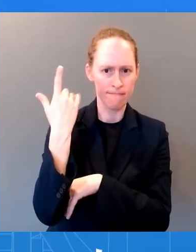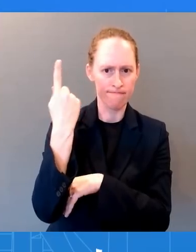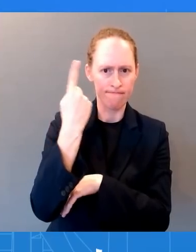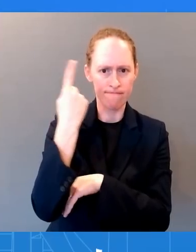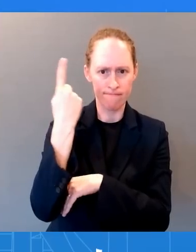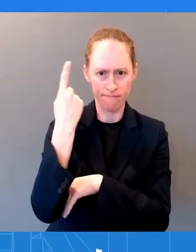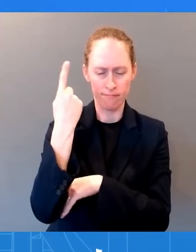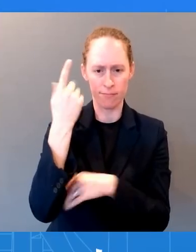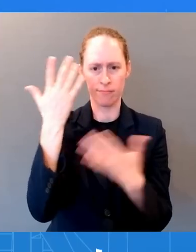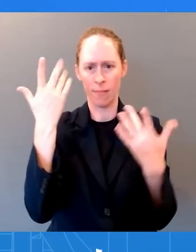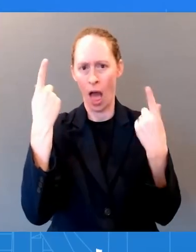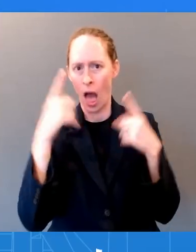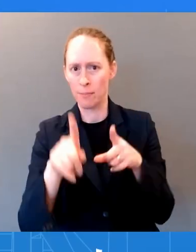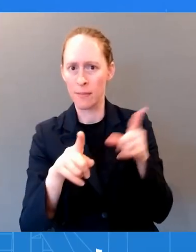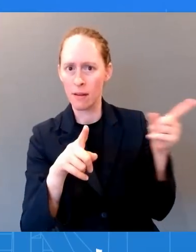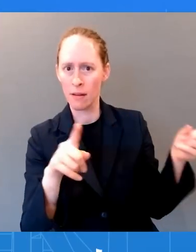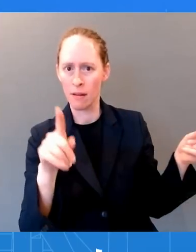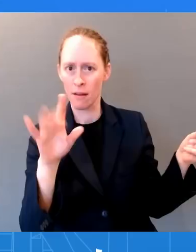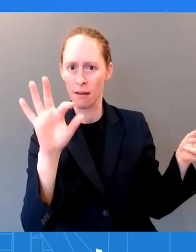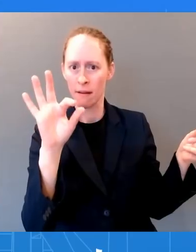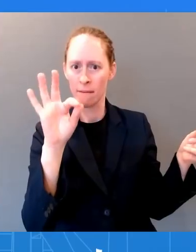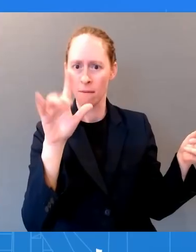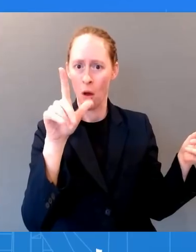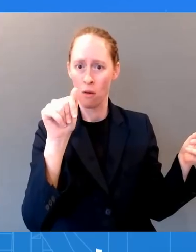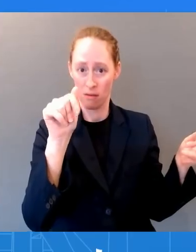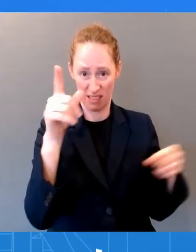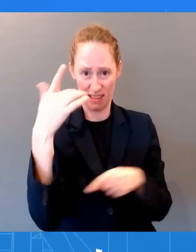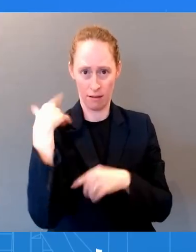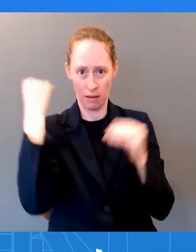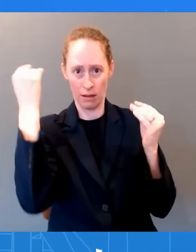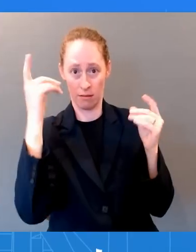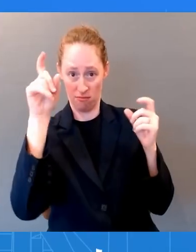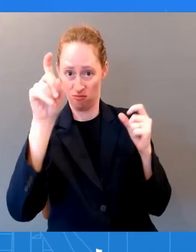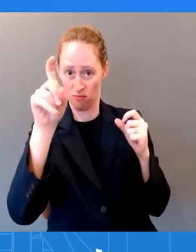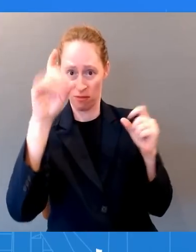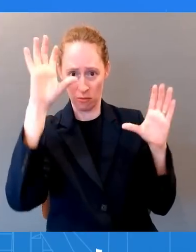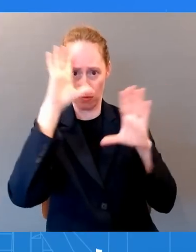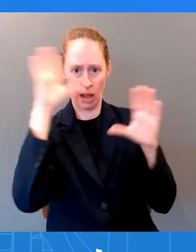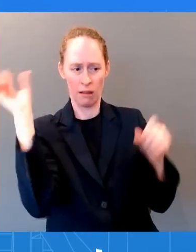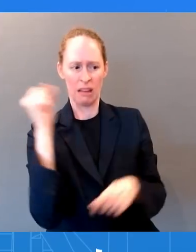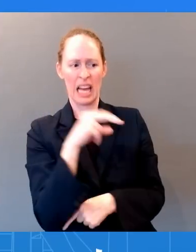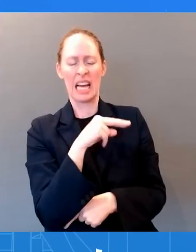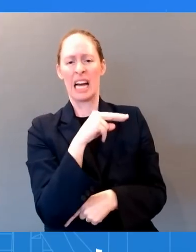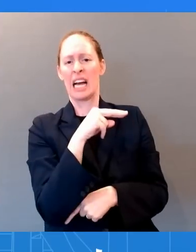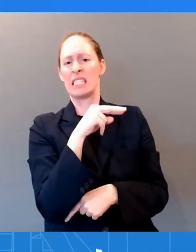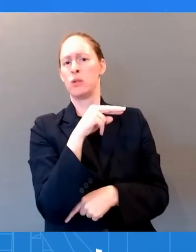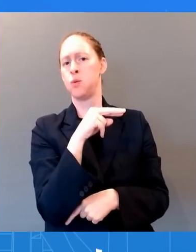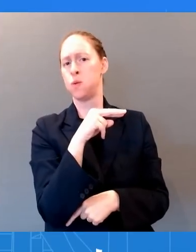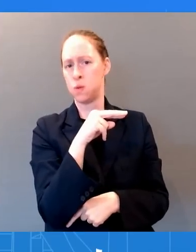on that risk assessment once it's completed? Ms. Jean-Pierre: So, look, we have seen the letter from ODNI to Congress on this,